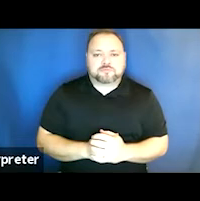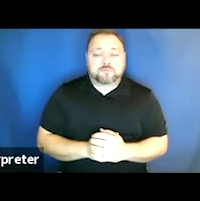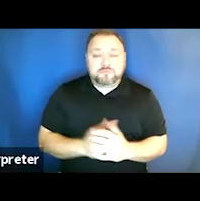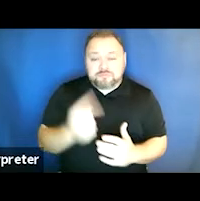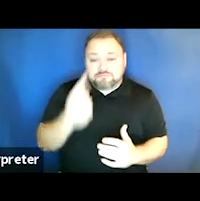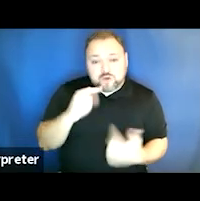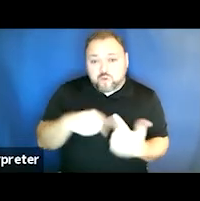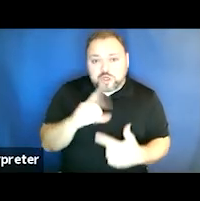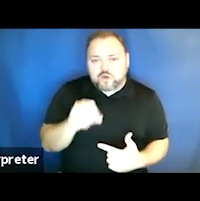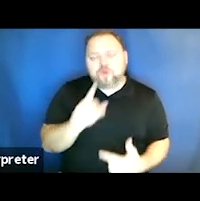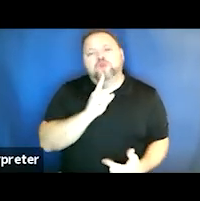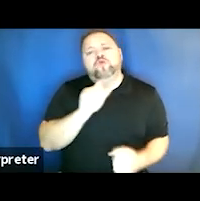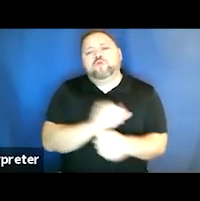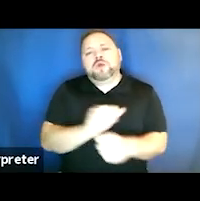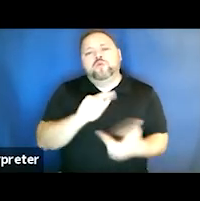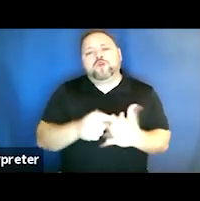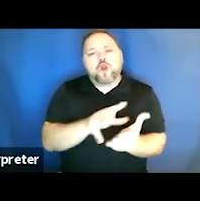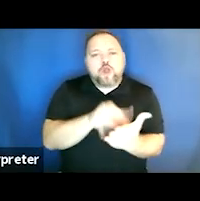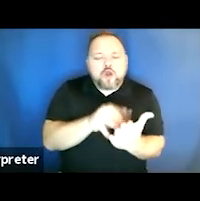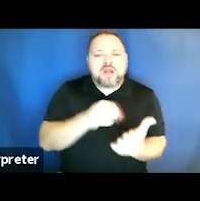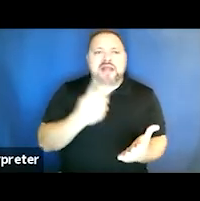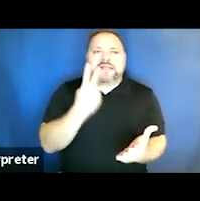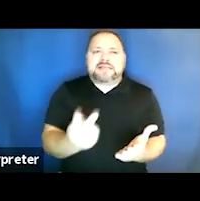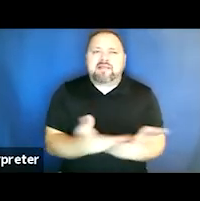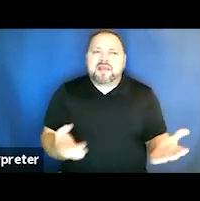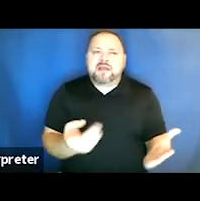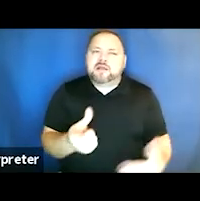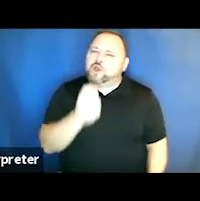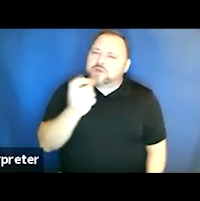that you really start learning and seeing things that you didn't see before.